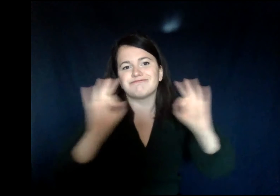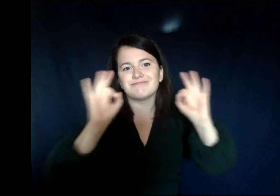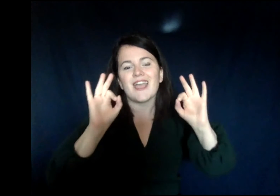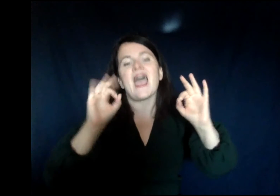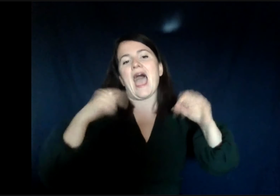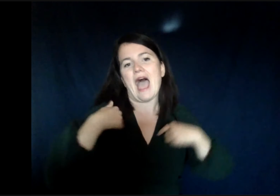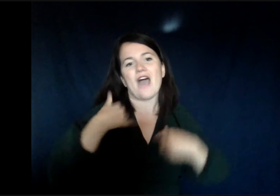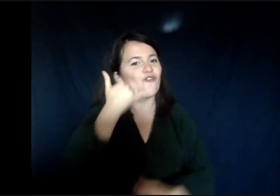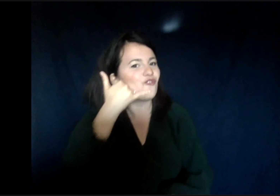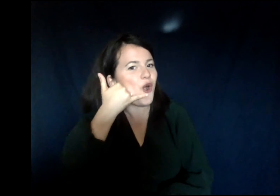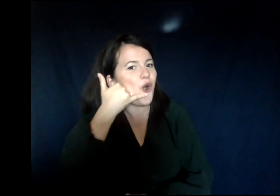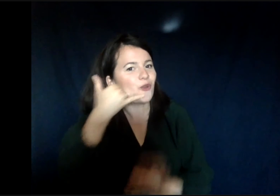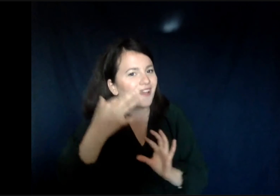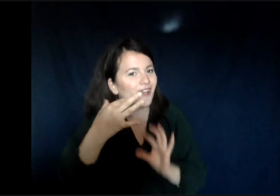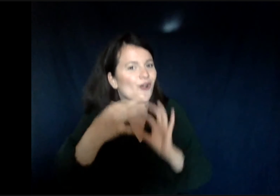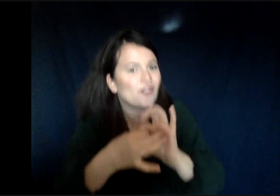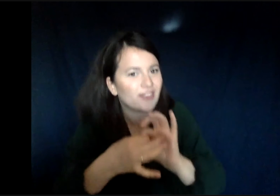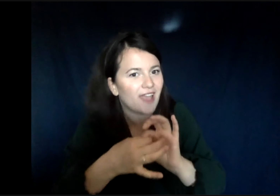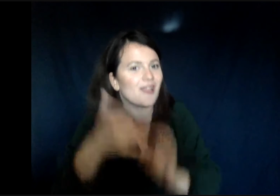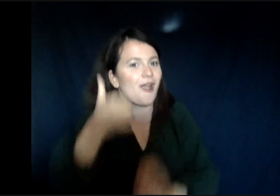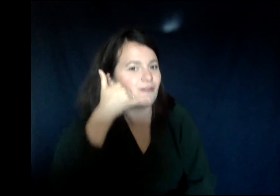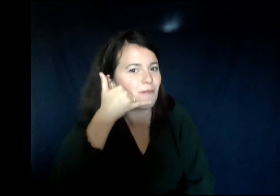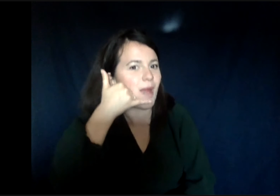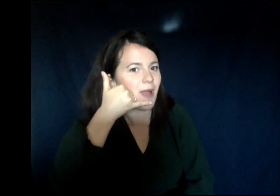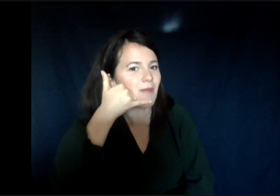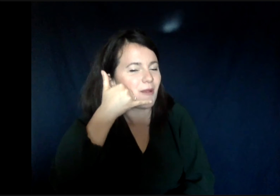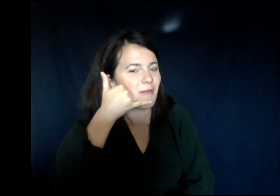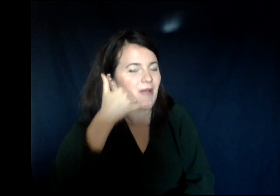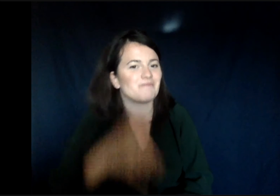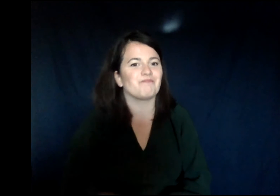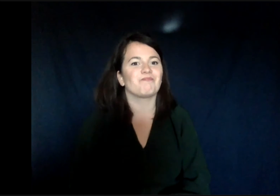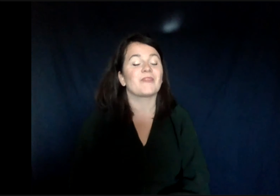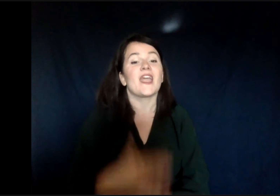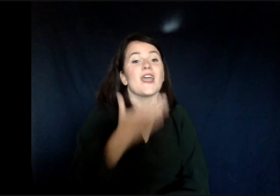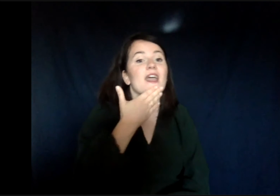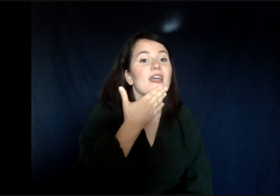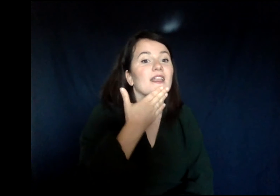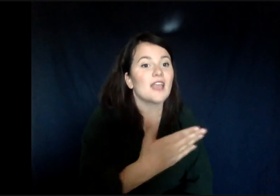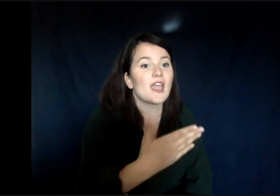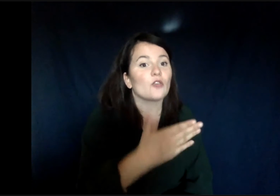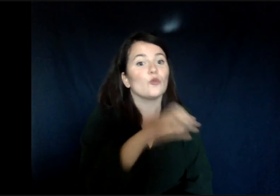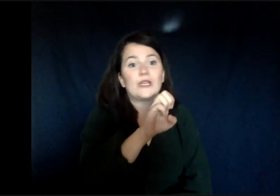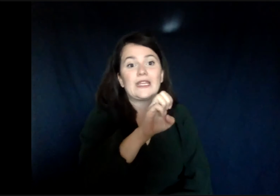So, thanks a lot to EDF and ONCE for having organised this webinar.